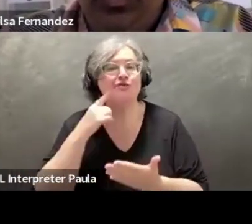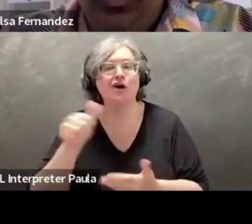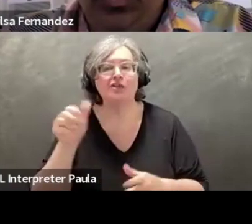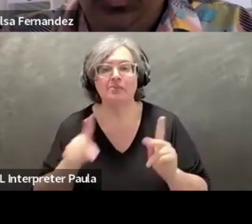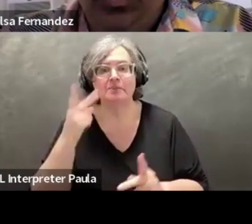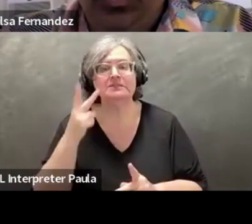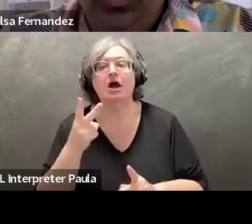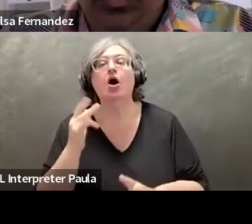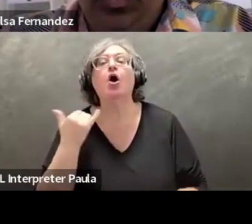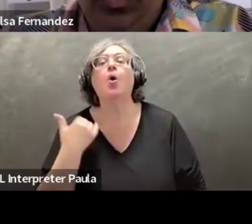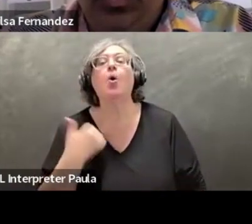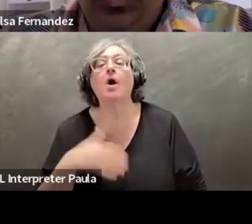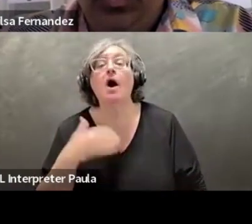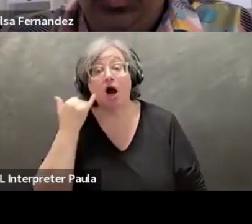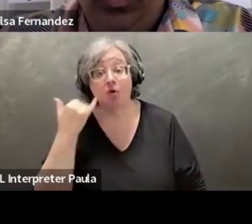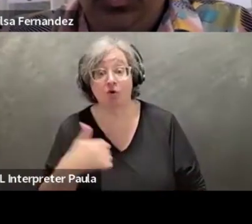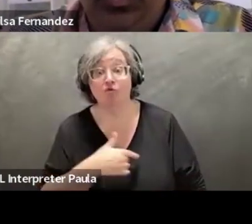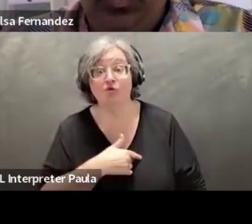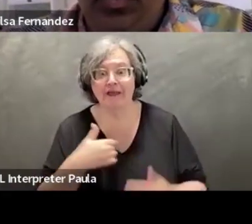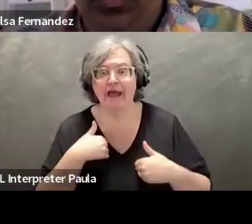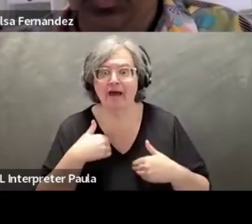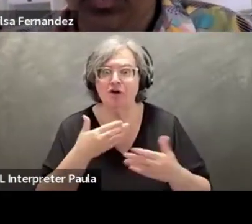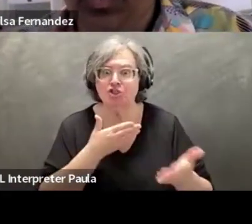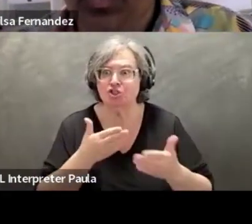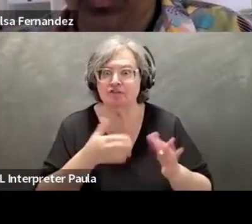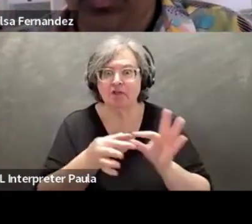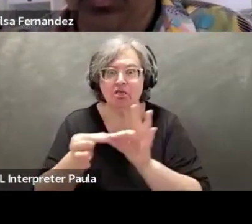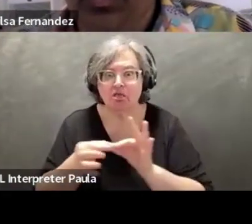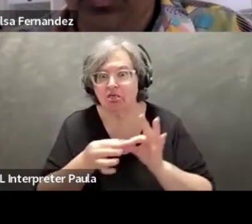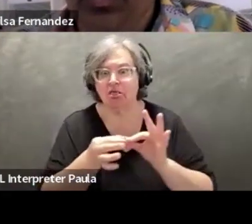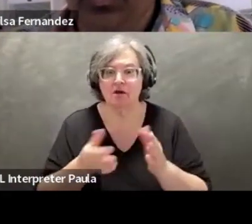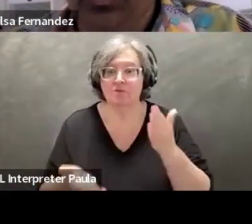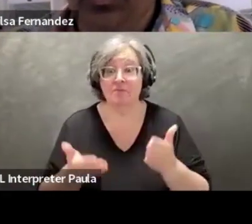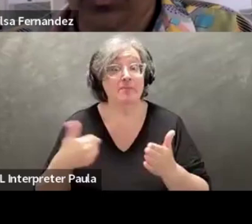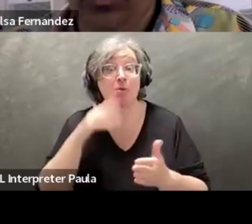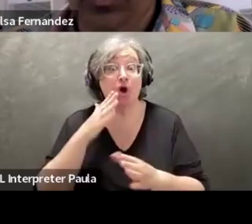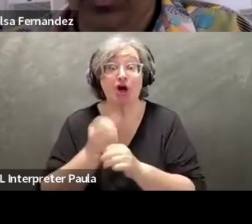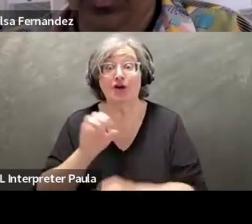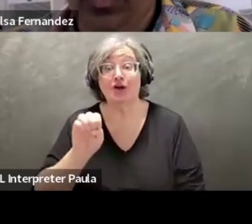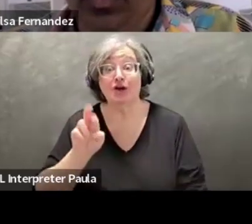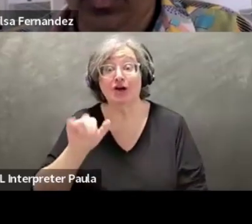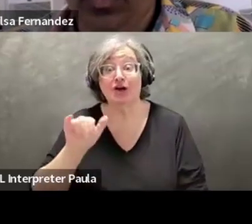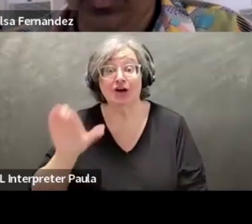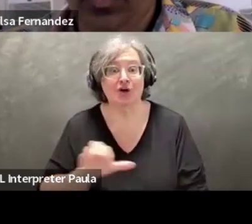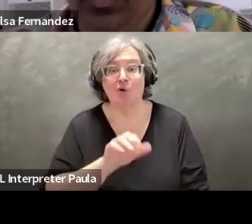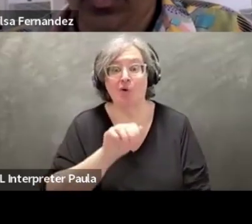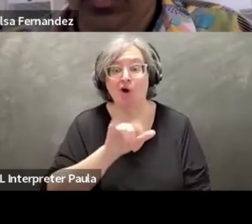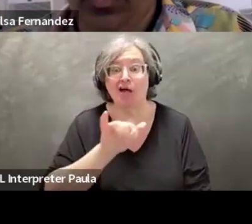Wow, if we do wrap around services, we might get an Eric, or we might get a Asia, or a Lola, you know, or Santa. We may